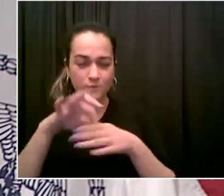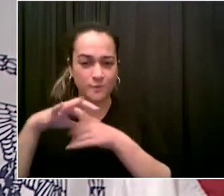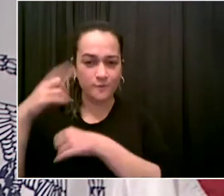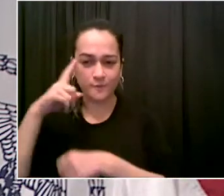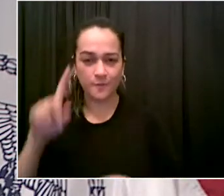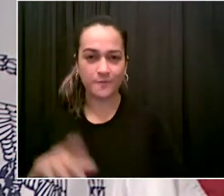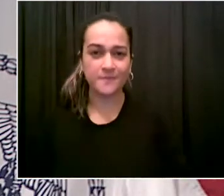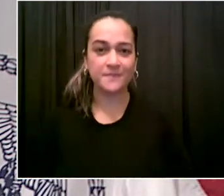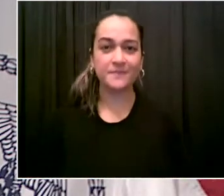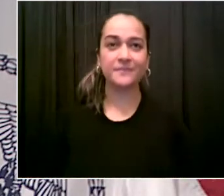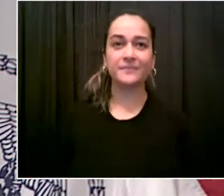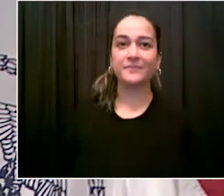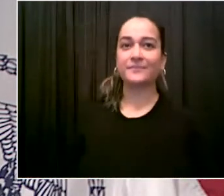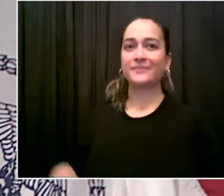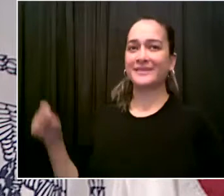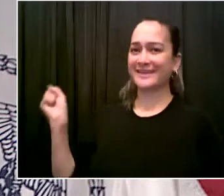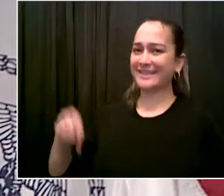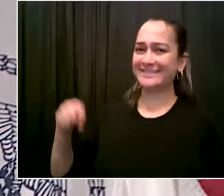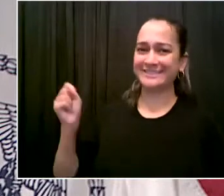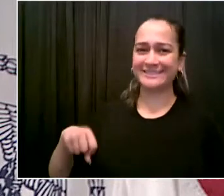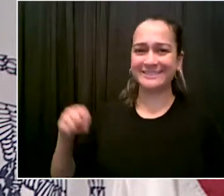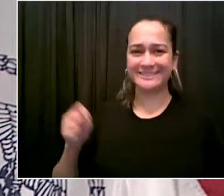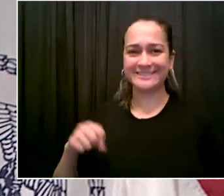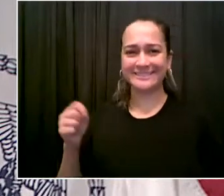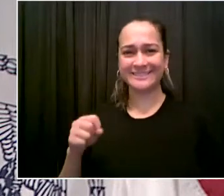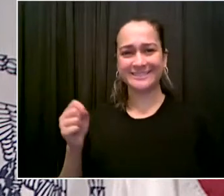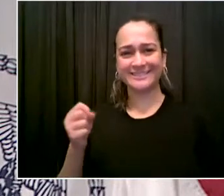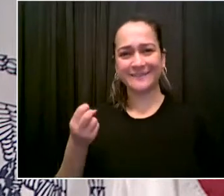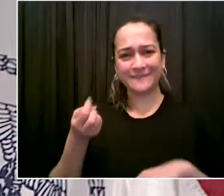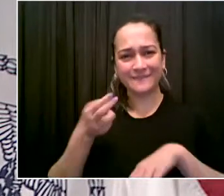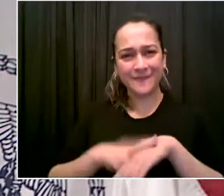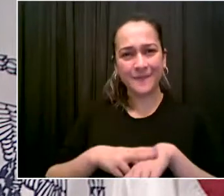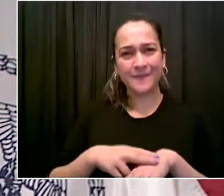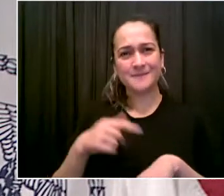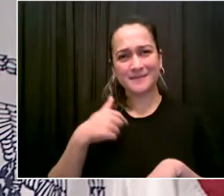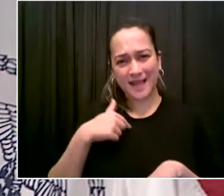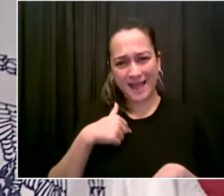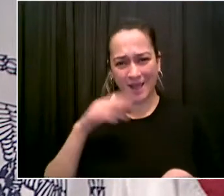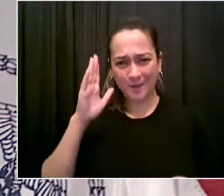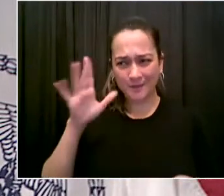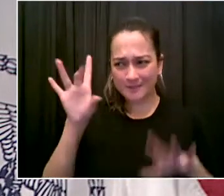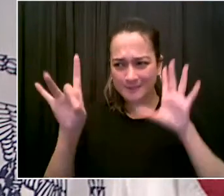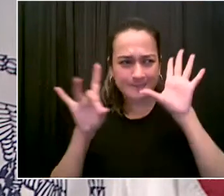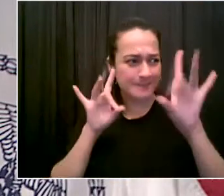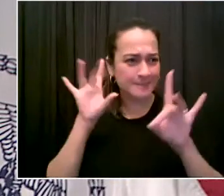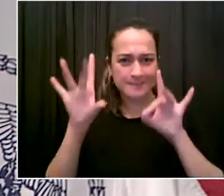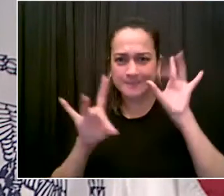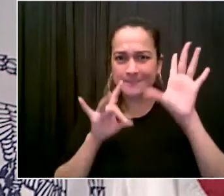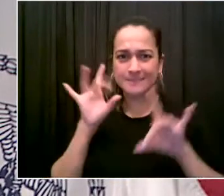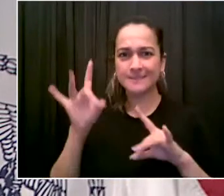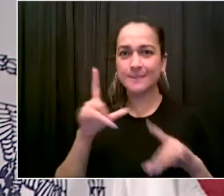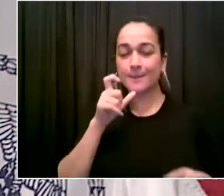THIS IS A GREAT CHANCE FOR ME TO DO A PUBLIC SERVICE ANNOUNCEMENT. THE SYSTEM WORKS.